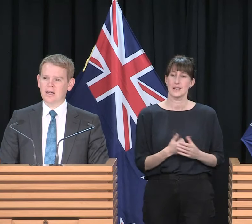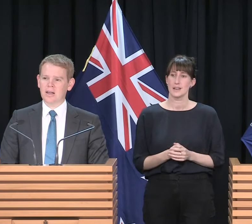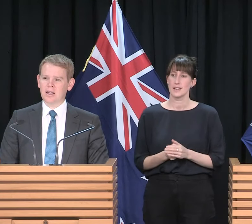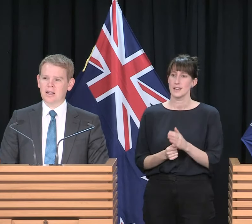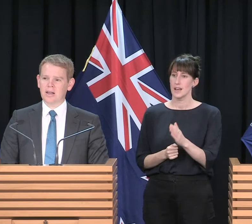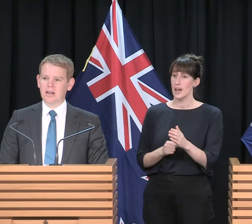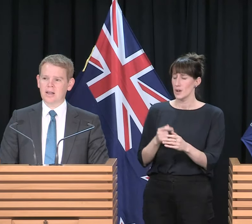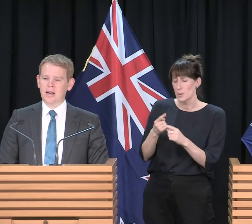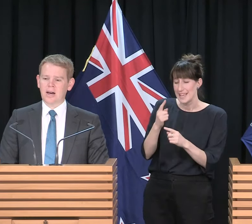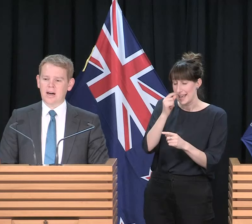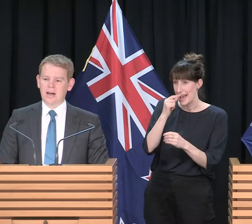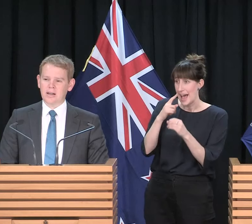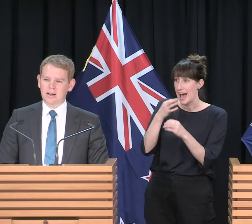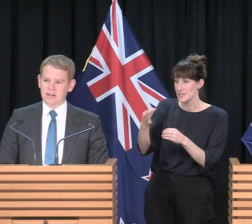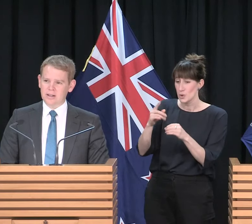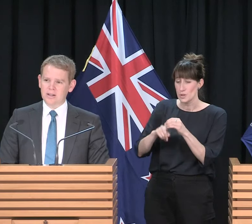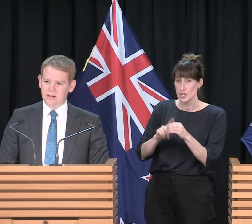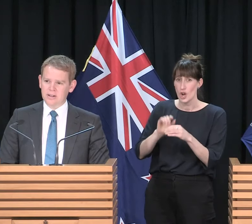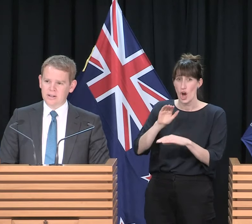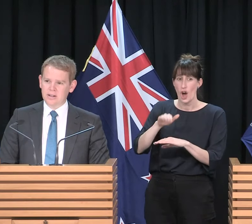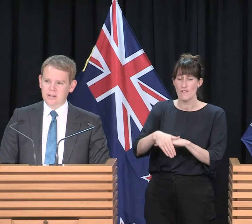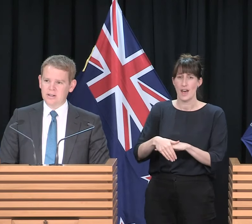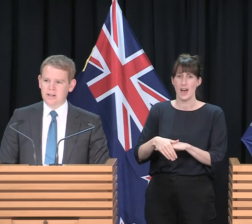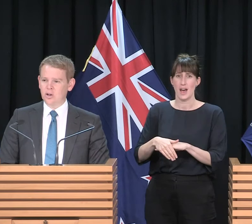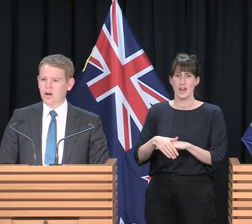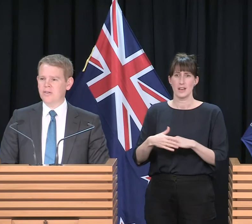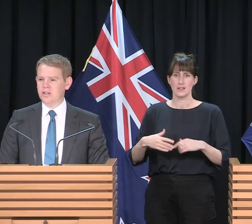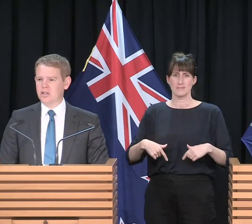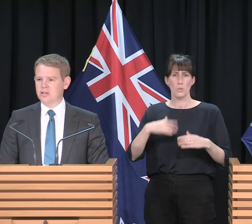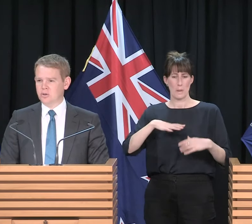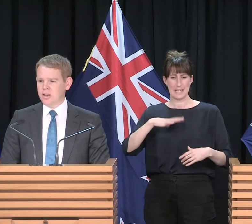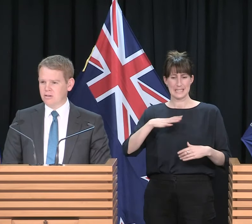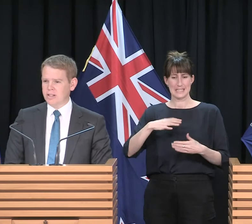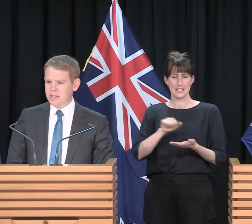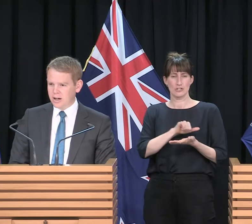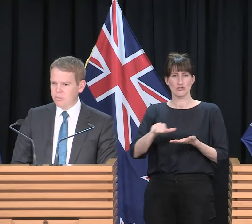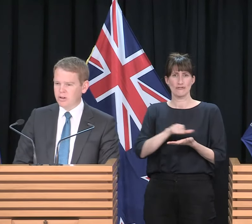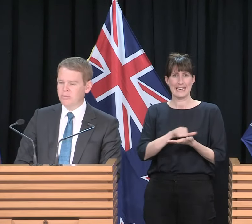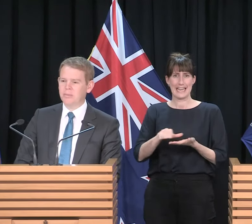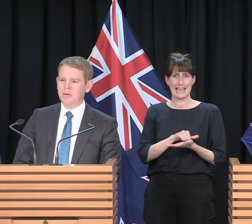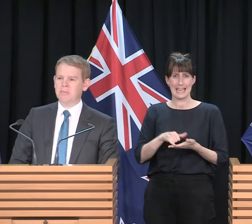social distancing - where we would be asking people to do